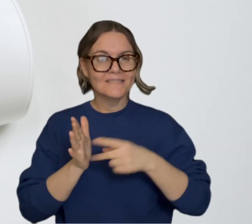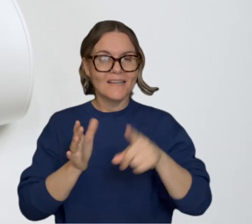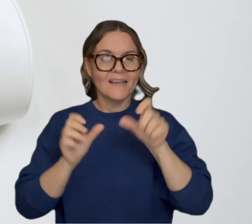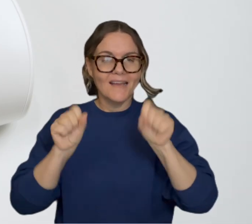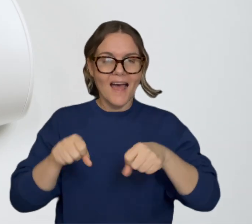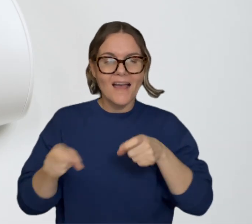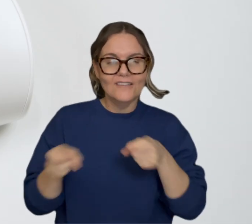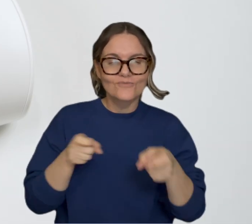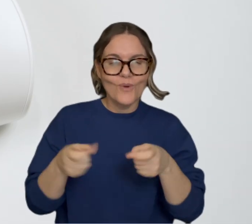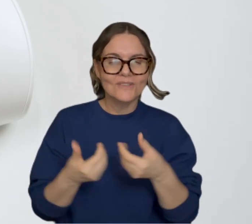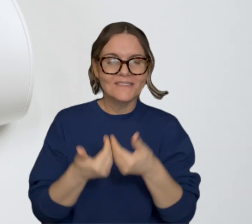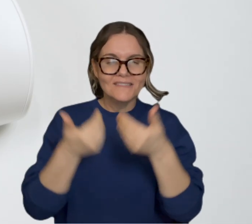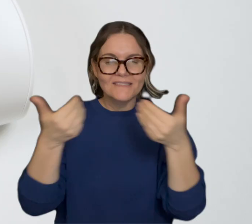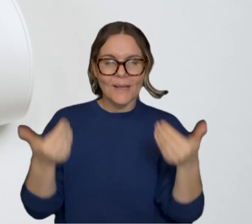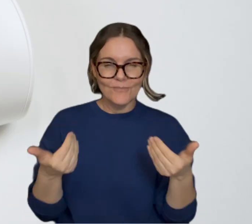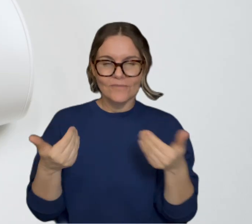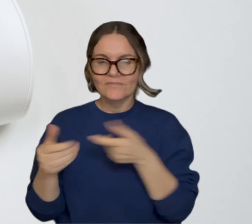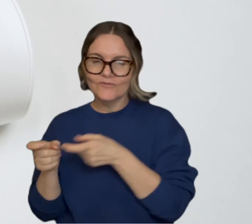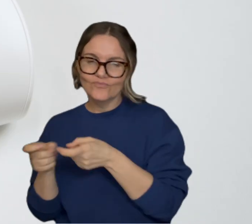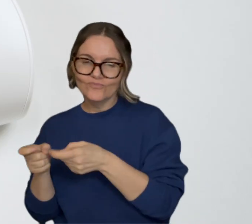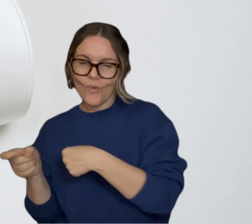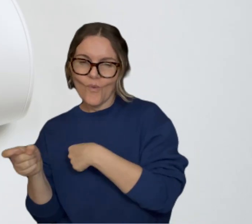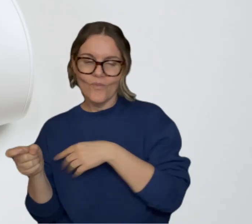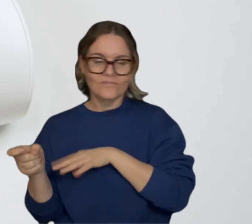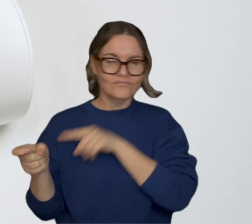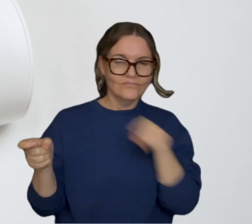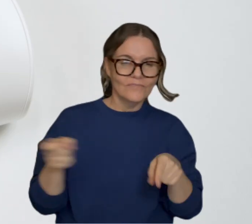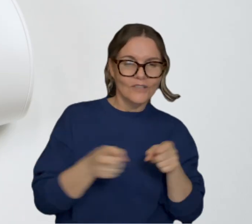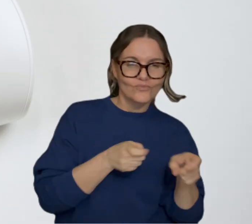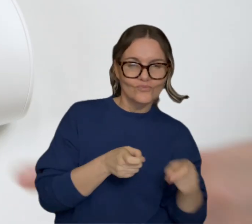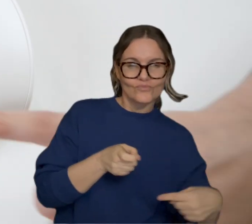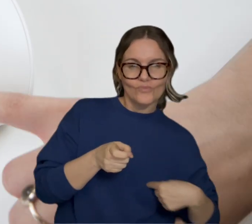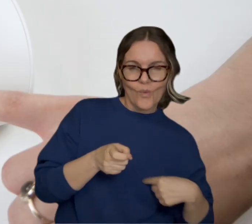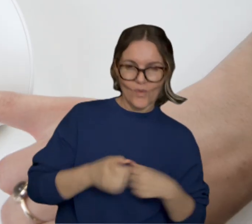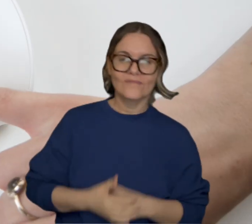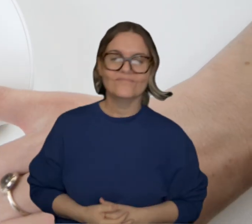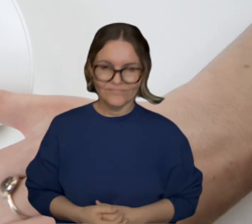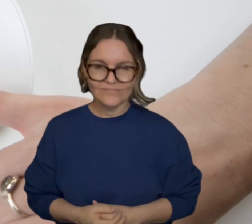so you can pump one side at one strength while the other side is another so if you press and